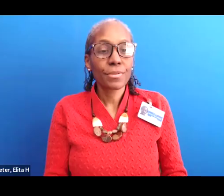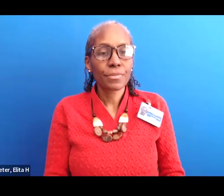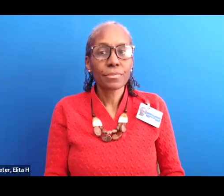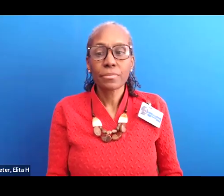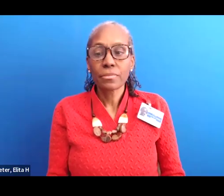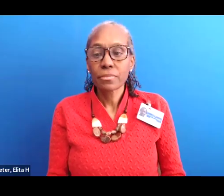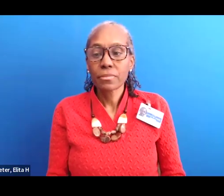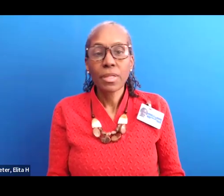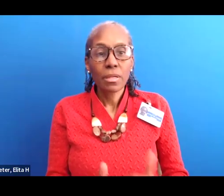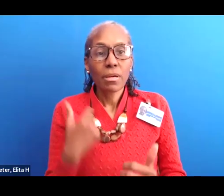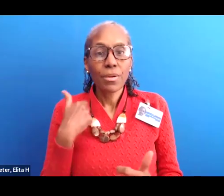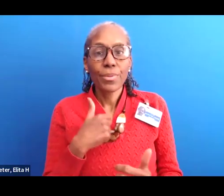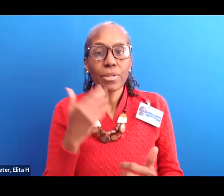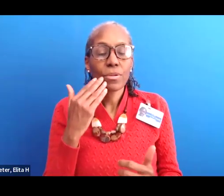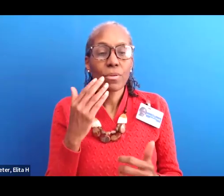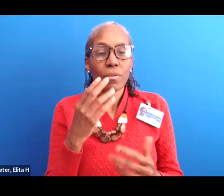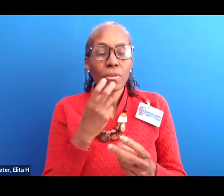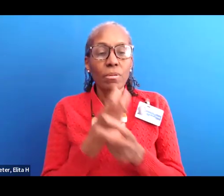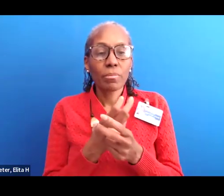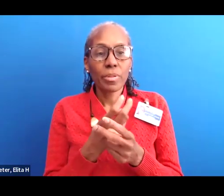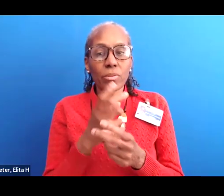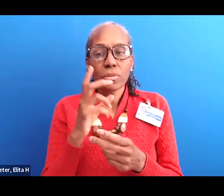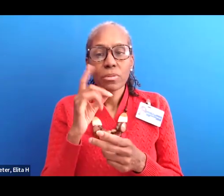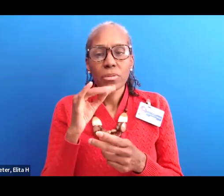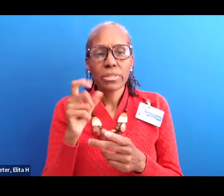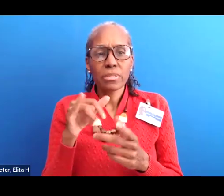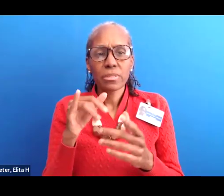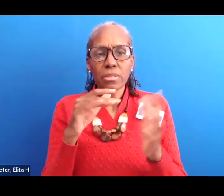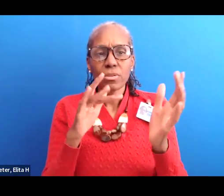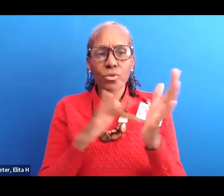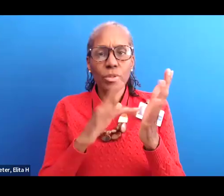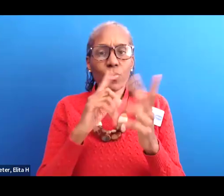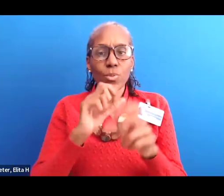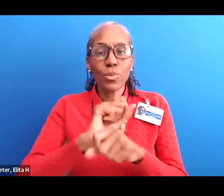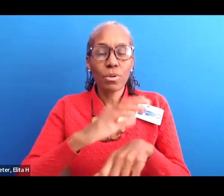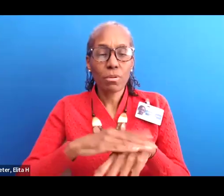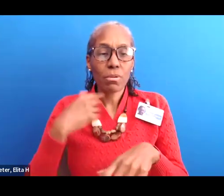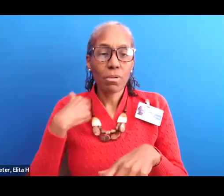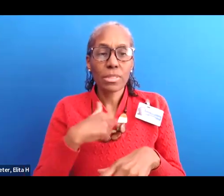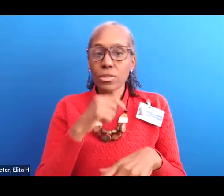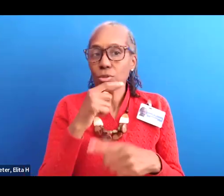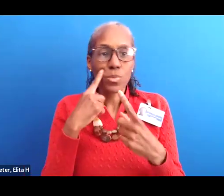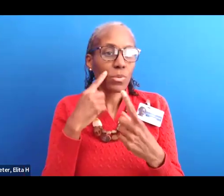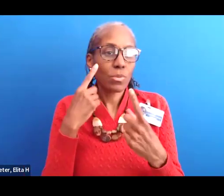How do we know if bone density drugs are going to work on us? You won't know about their working until you have